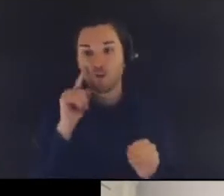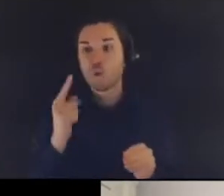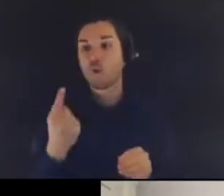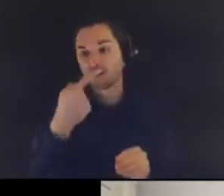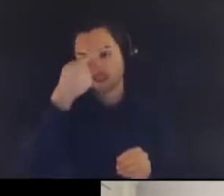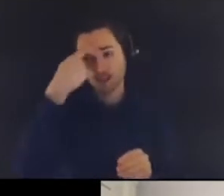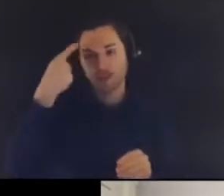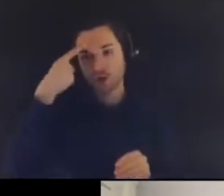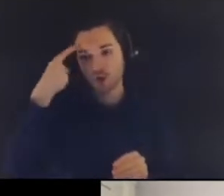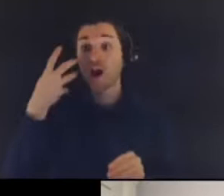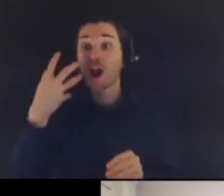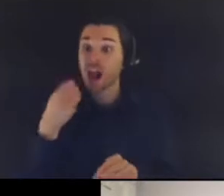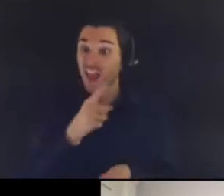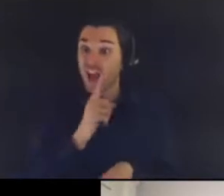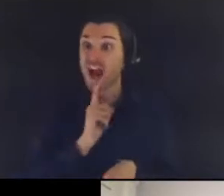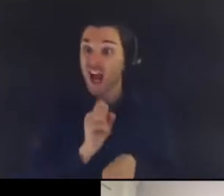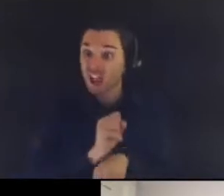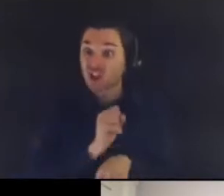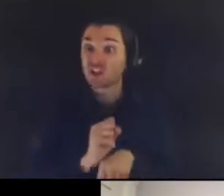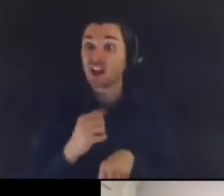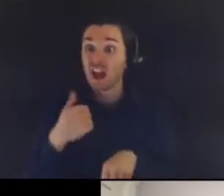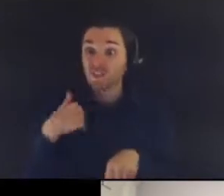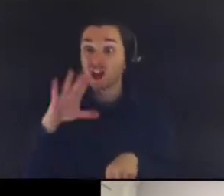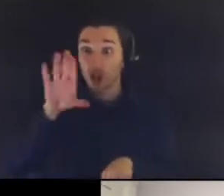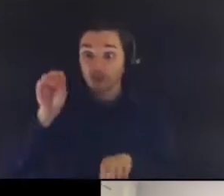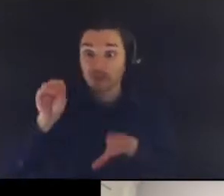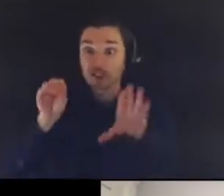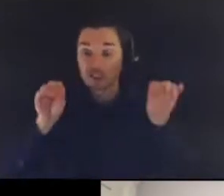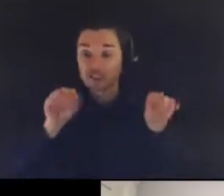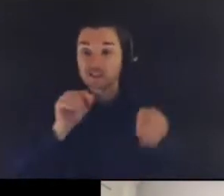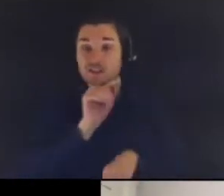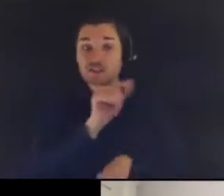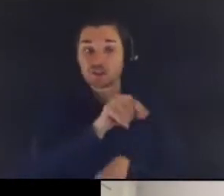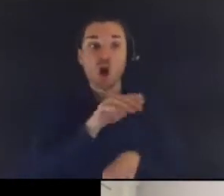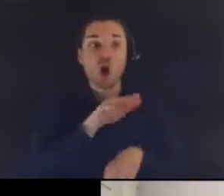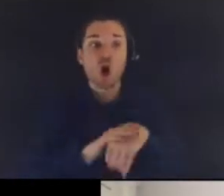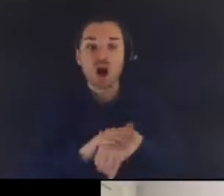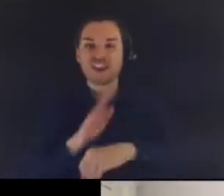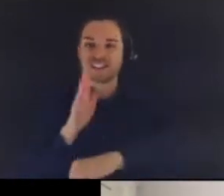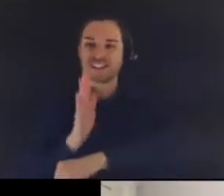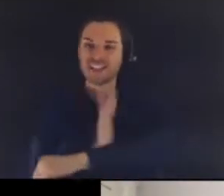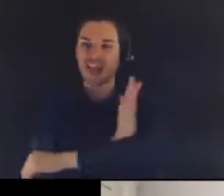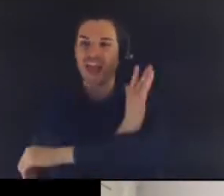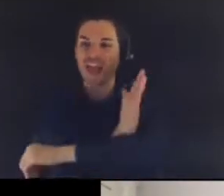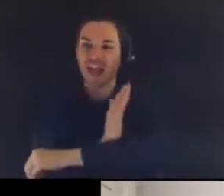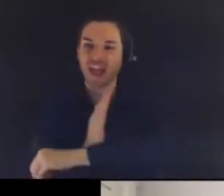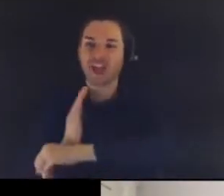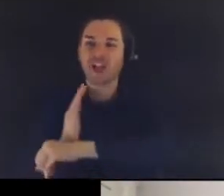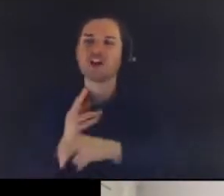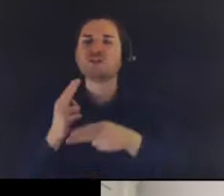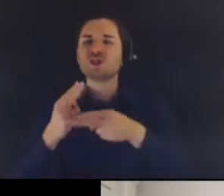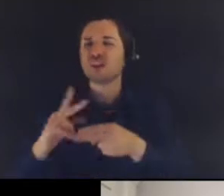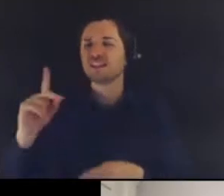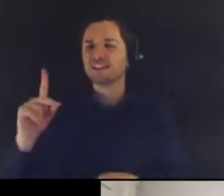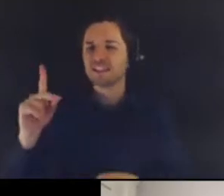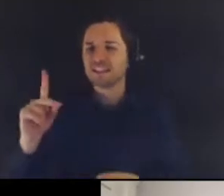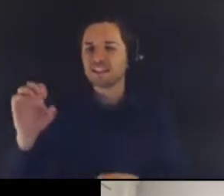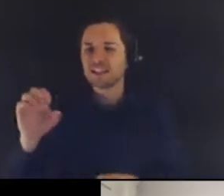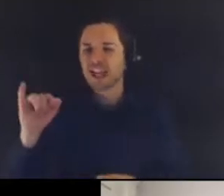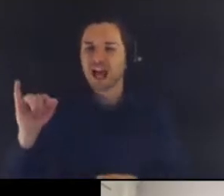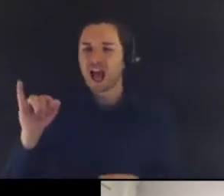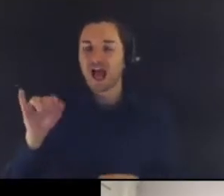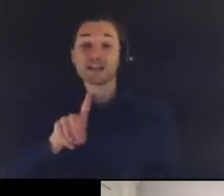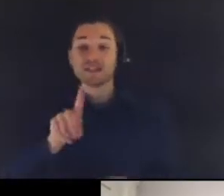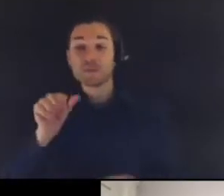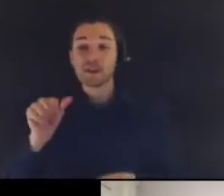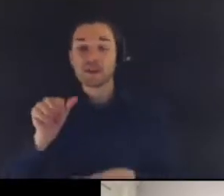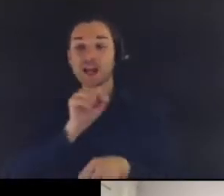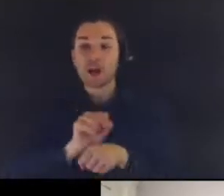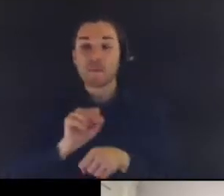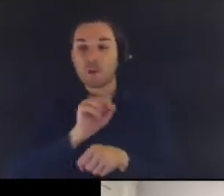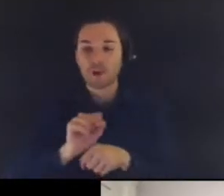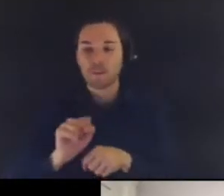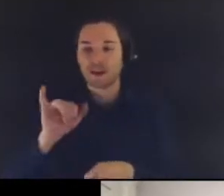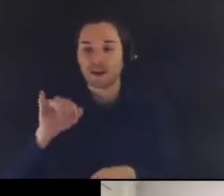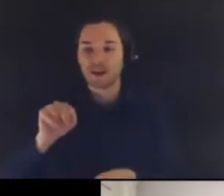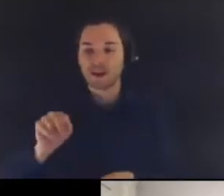on a scale. It s called the disability employment index and it scores employers about their